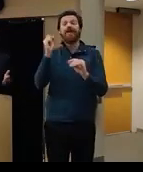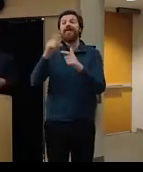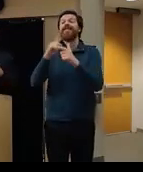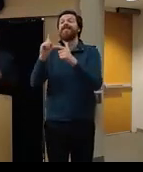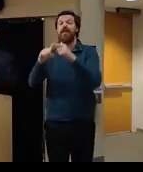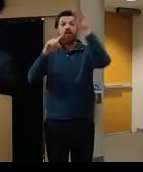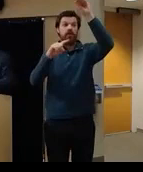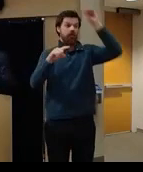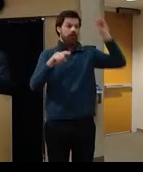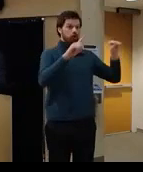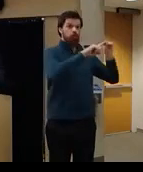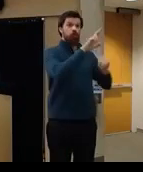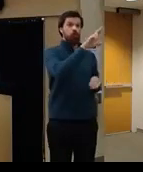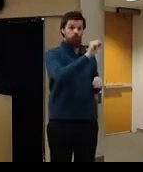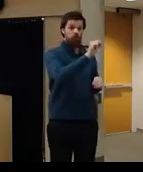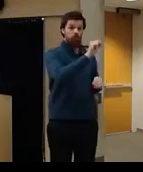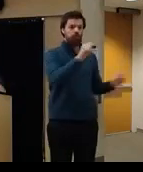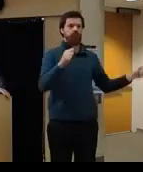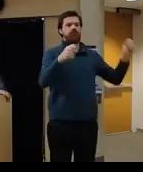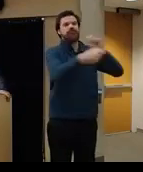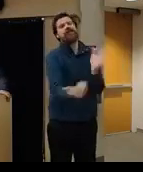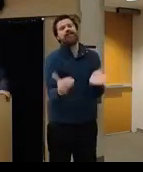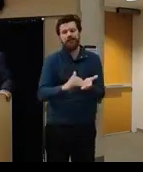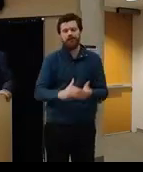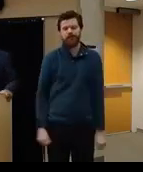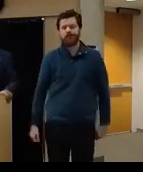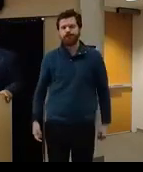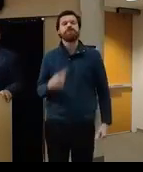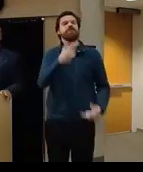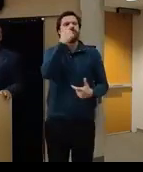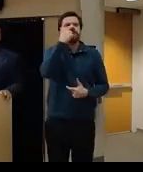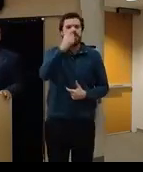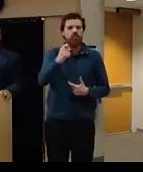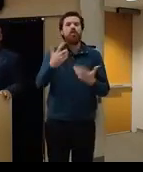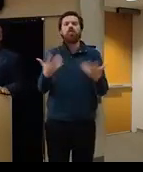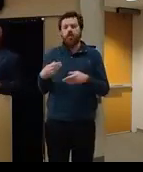would then evolve into something different uh they were interested in heritability of traits control